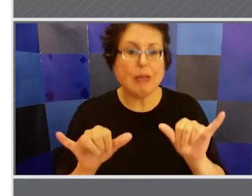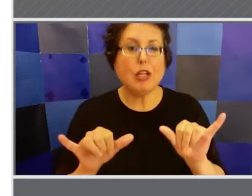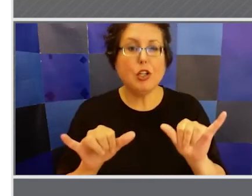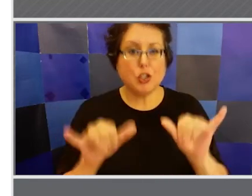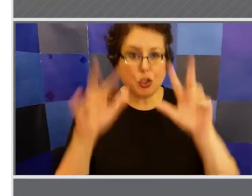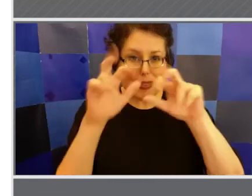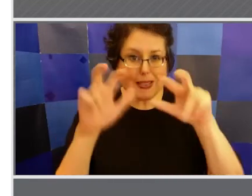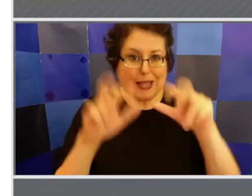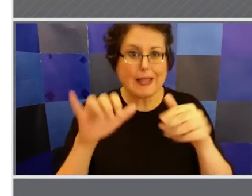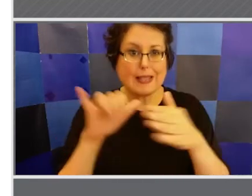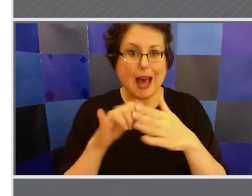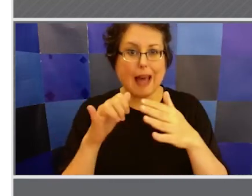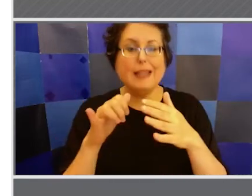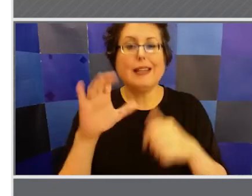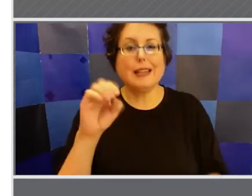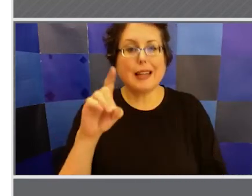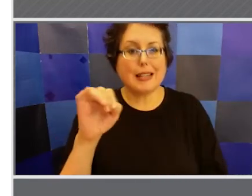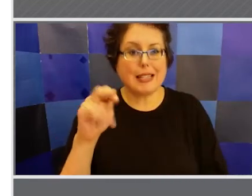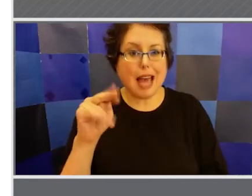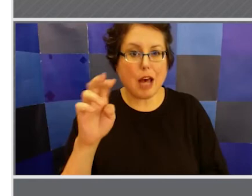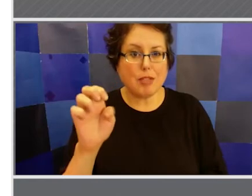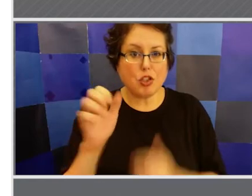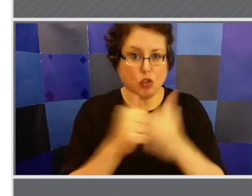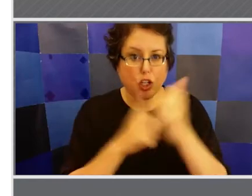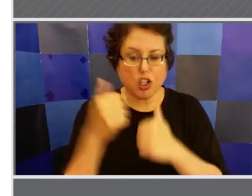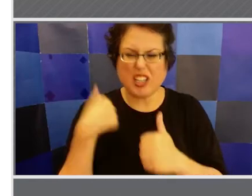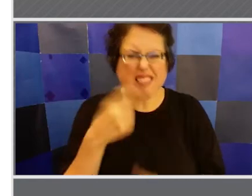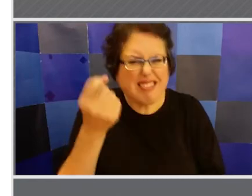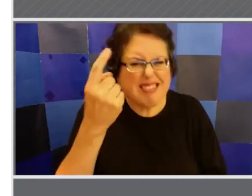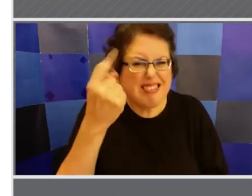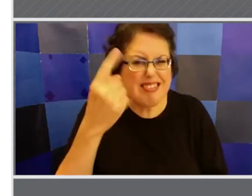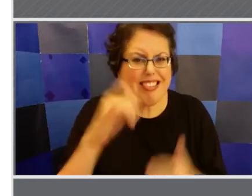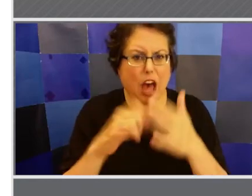city of Pittsburgh and get our arms around the problem so we can begin to appropriately